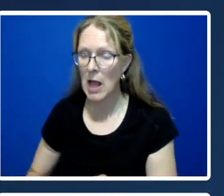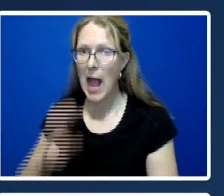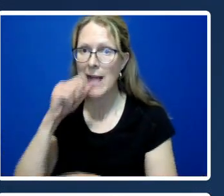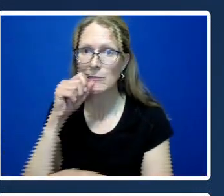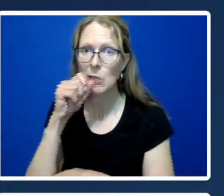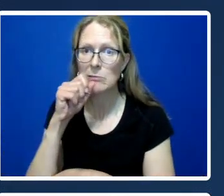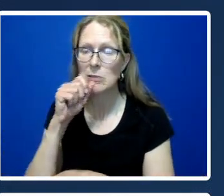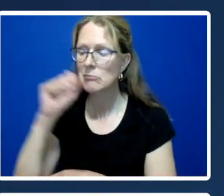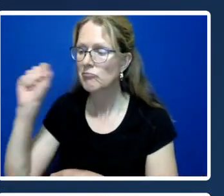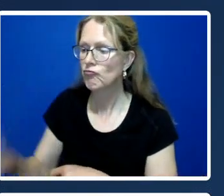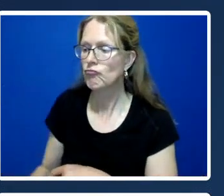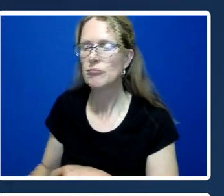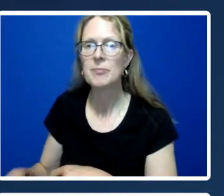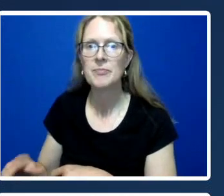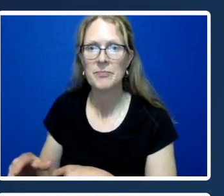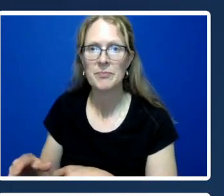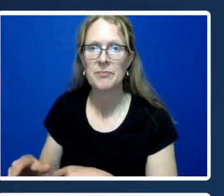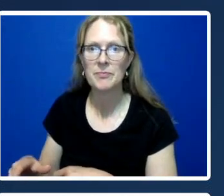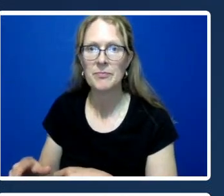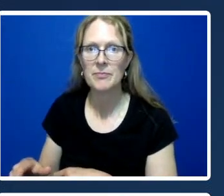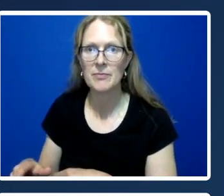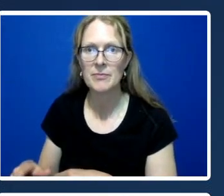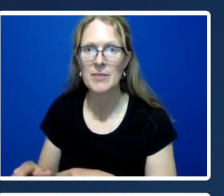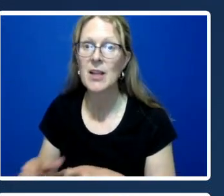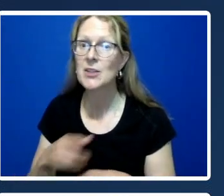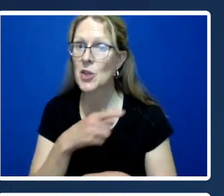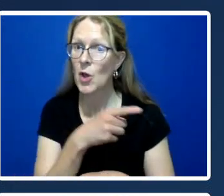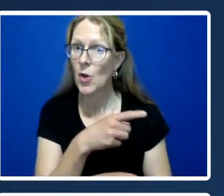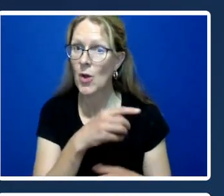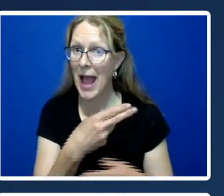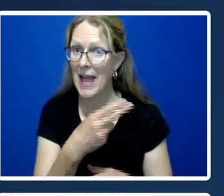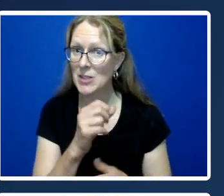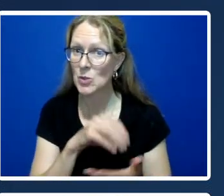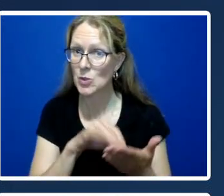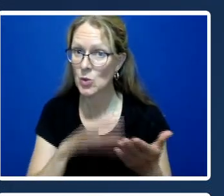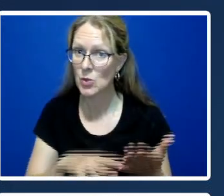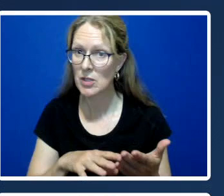So, they started -- they actually went to the City Council and started talking with the City